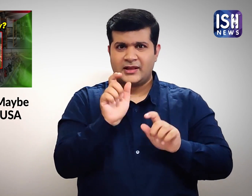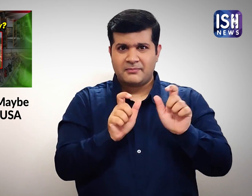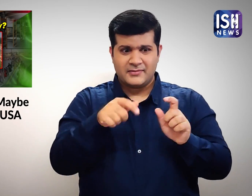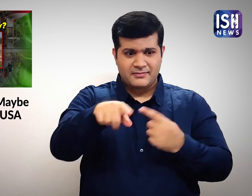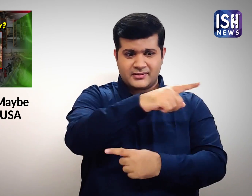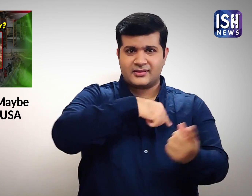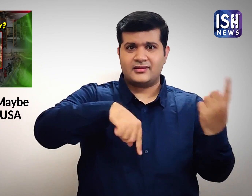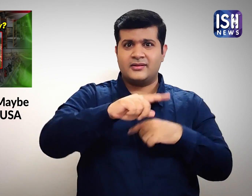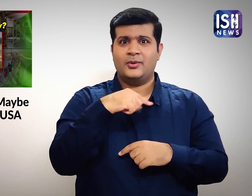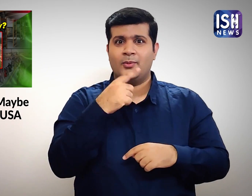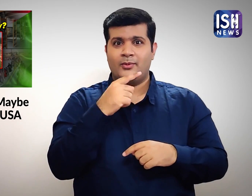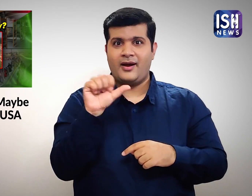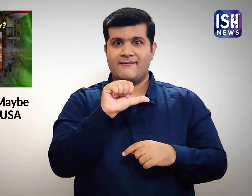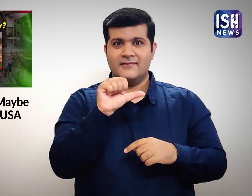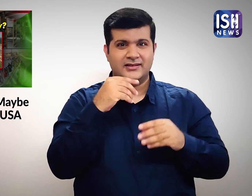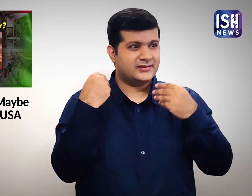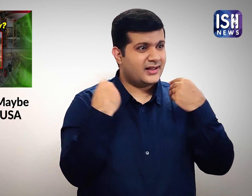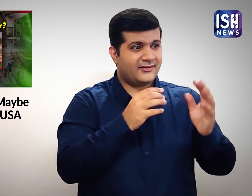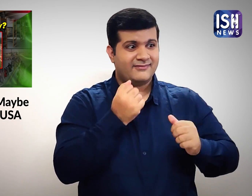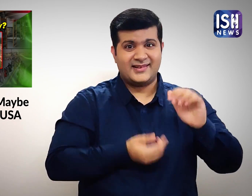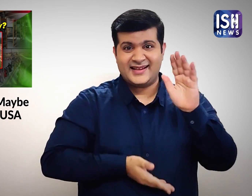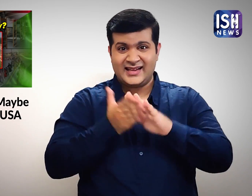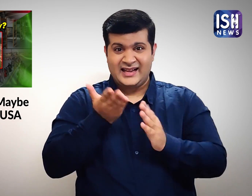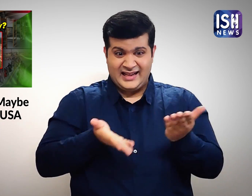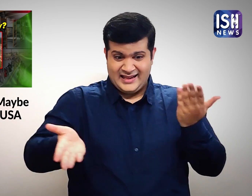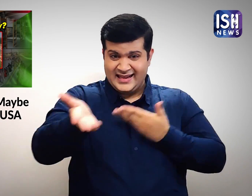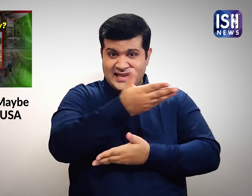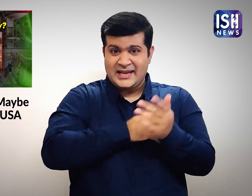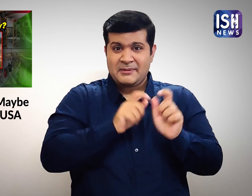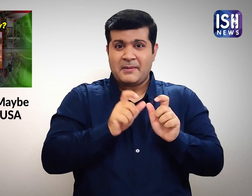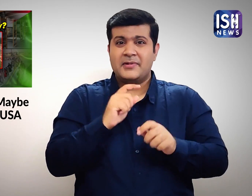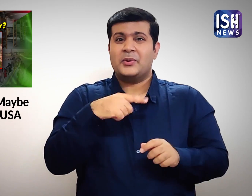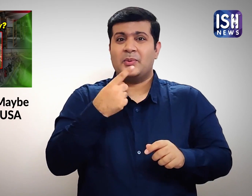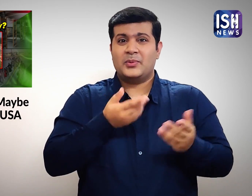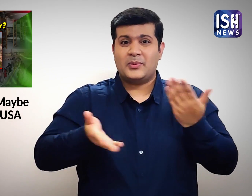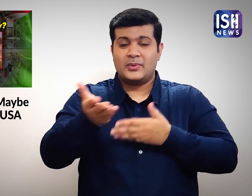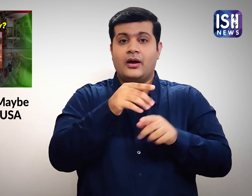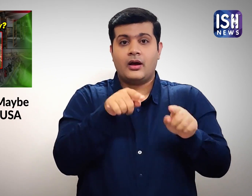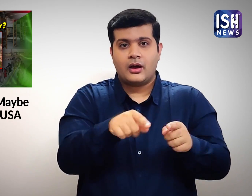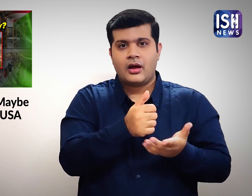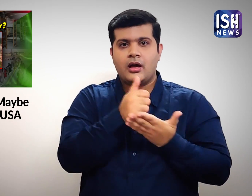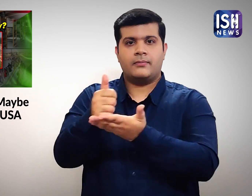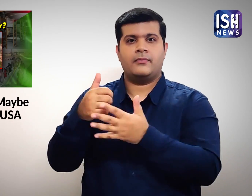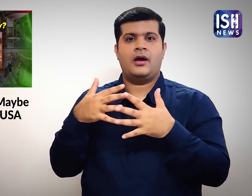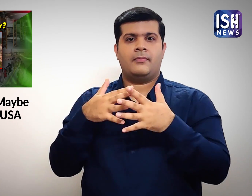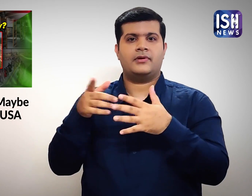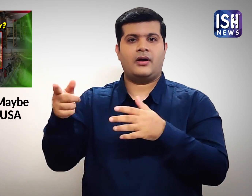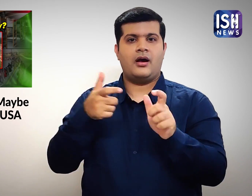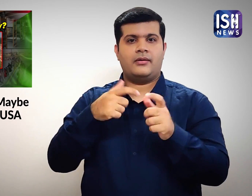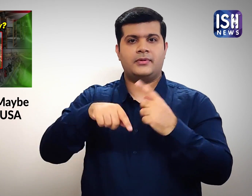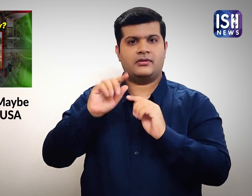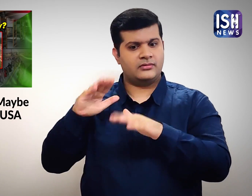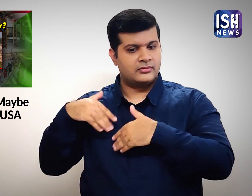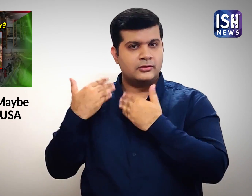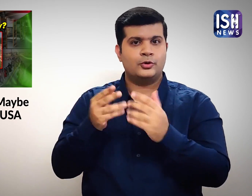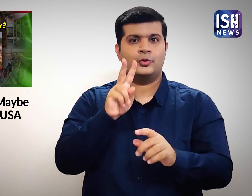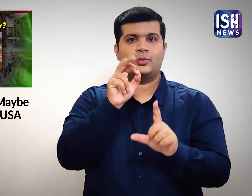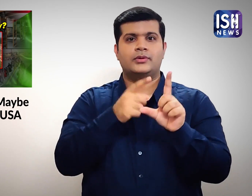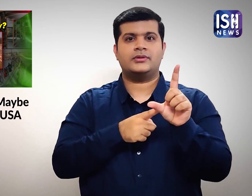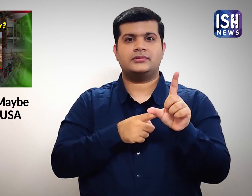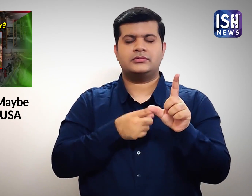These refugees are those that helped the US army in their 20 year war.